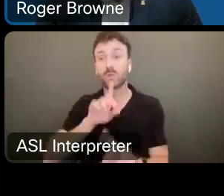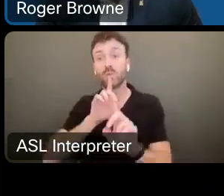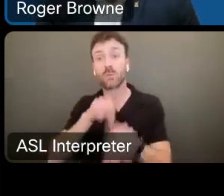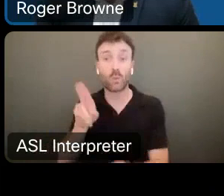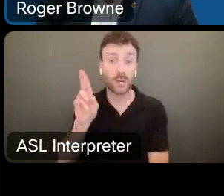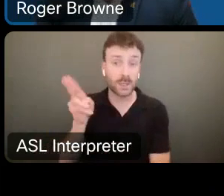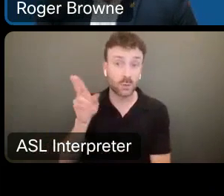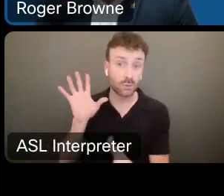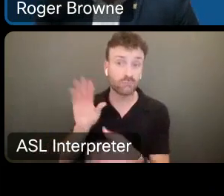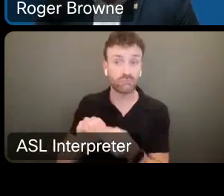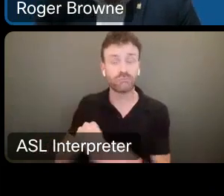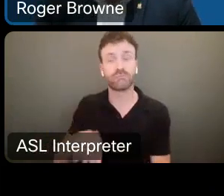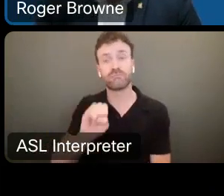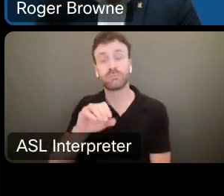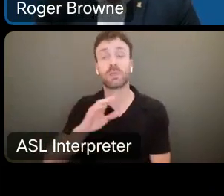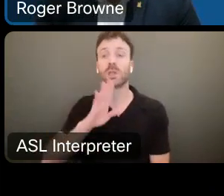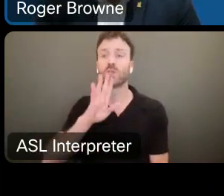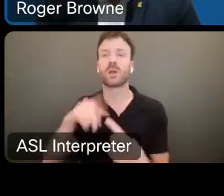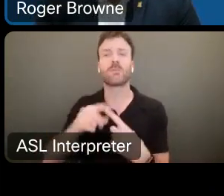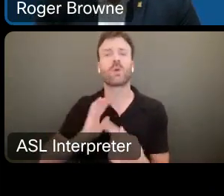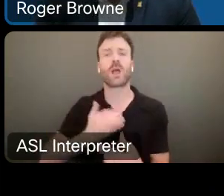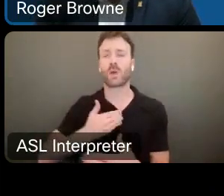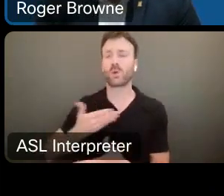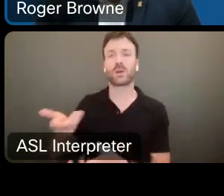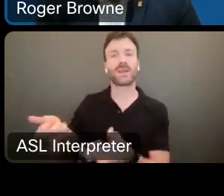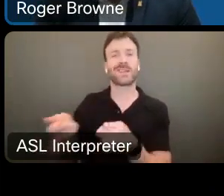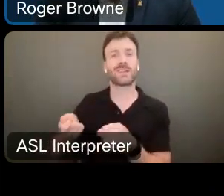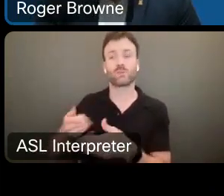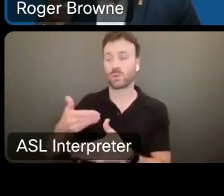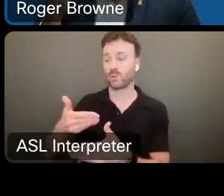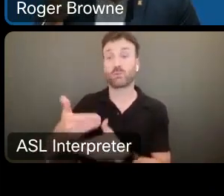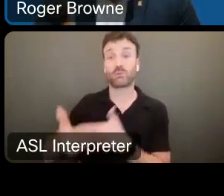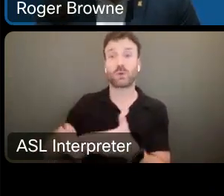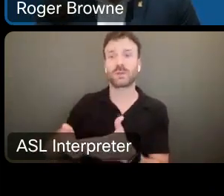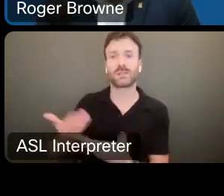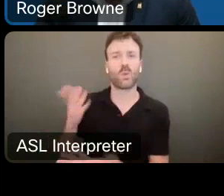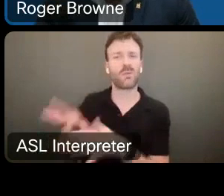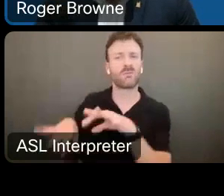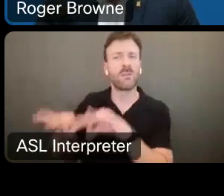Talking about our engagement process and the key findings from that process that we did just last year.